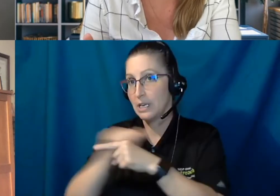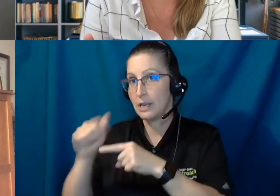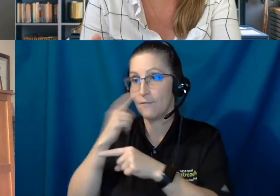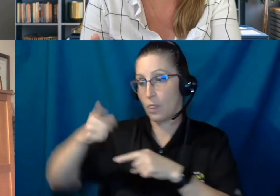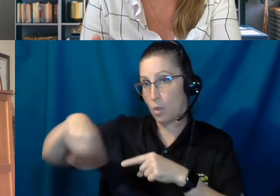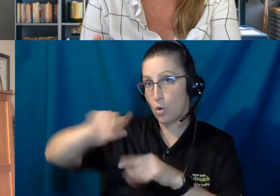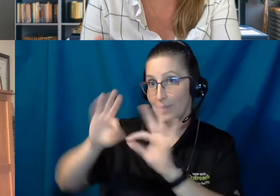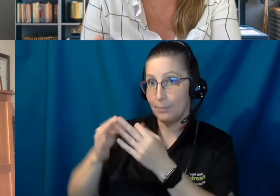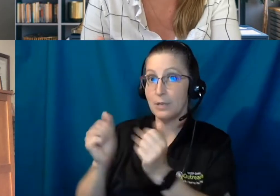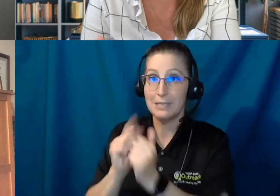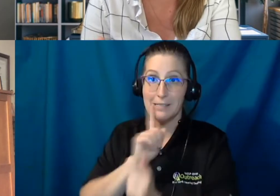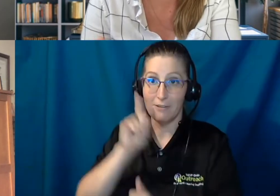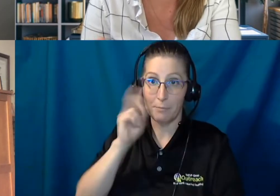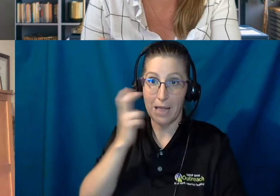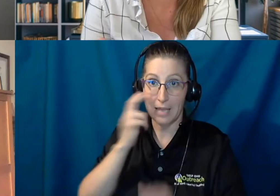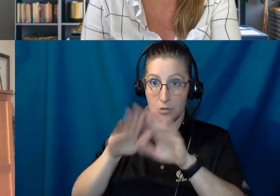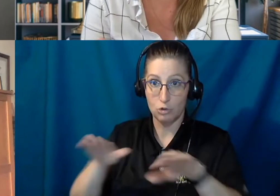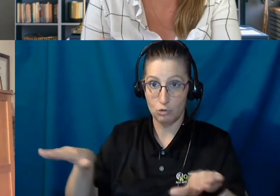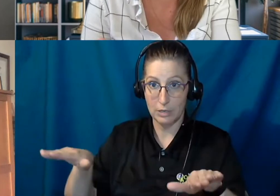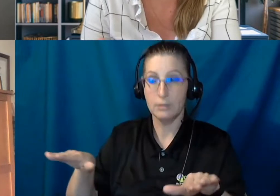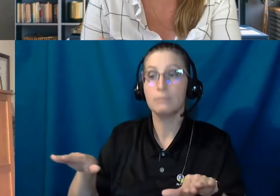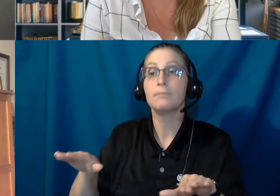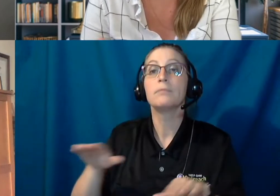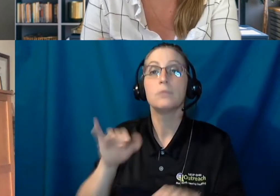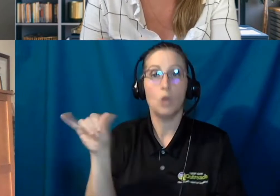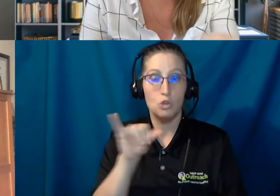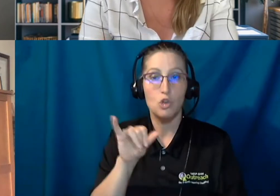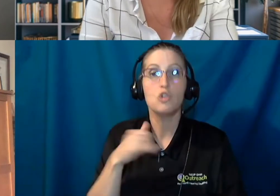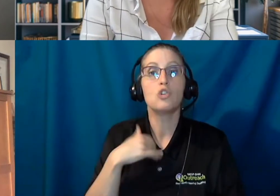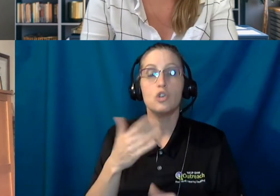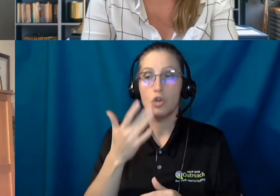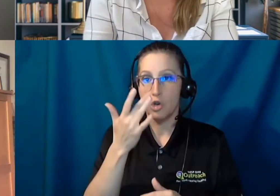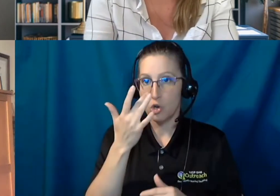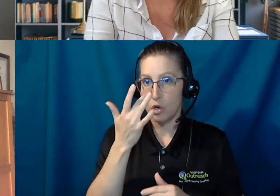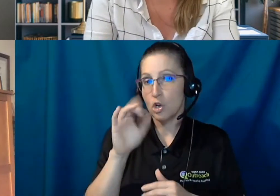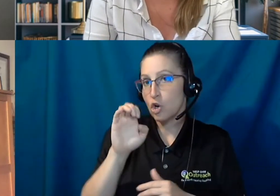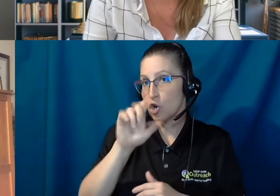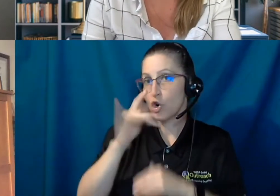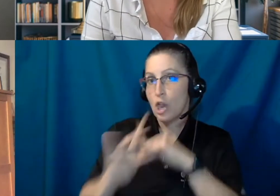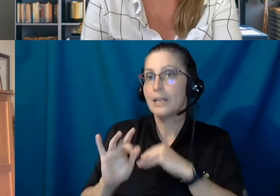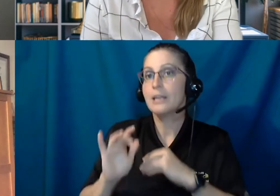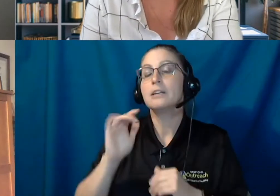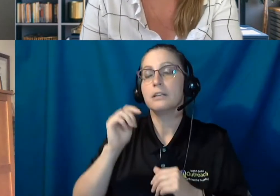deafblindness and their early intervention and educational teams. Julie has worked